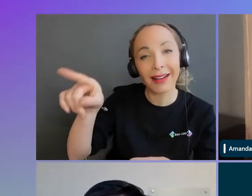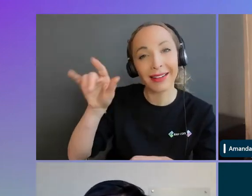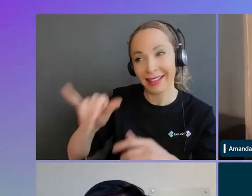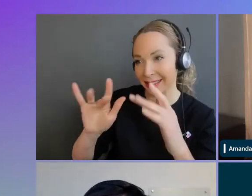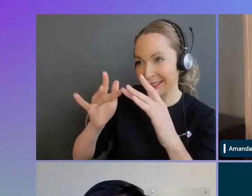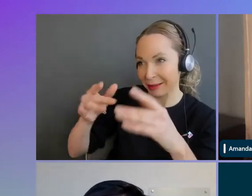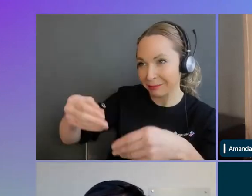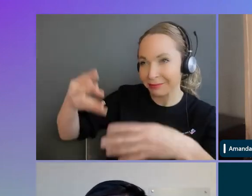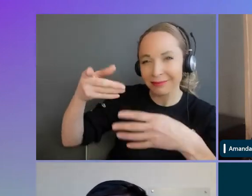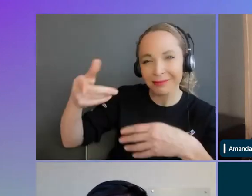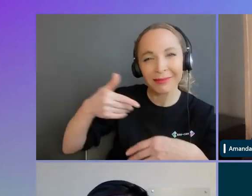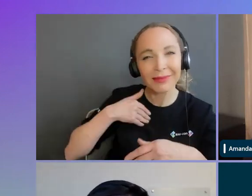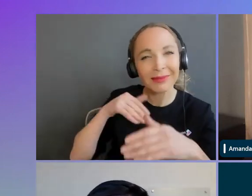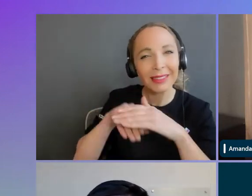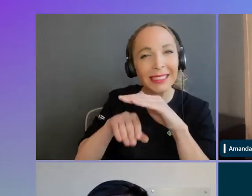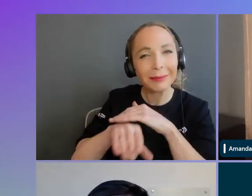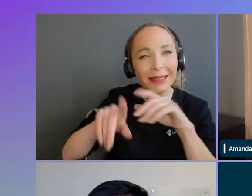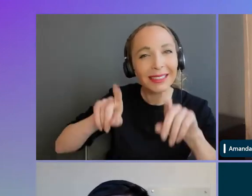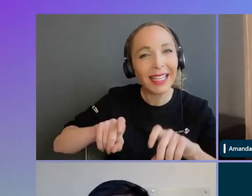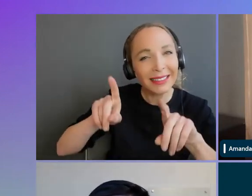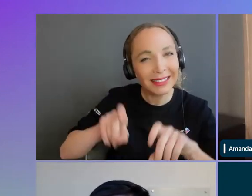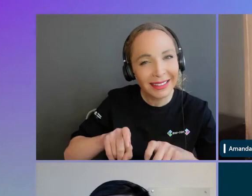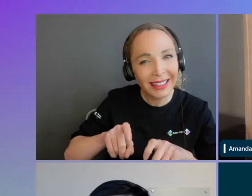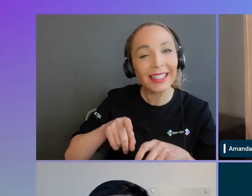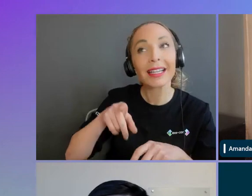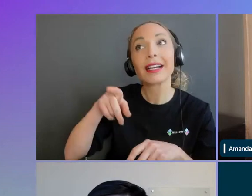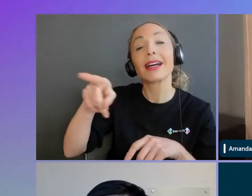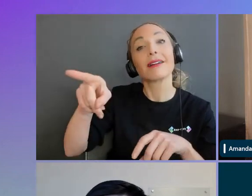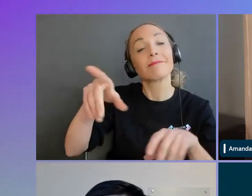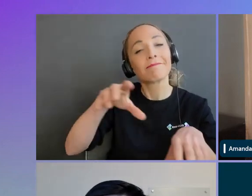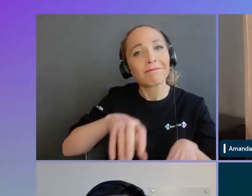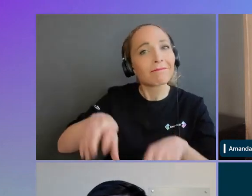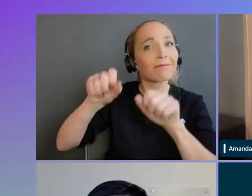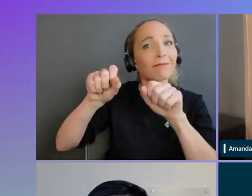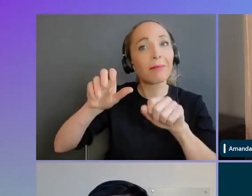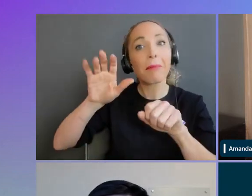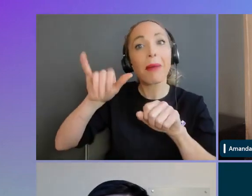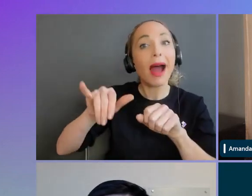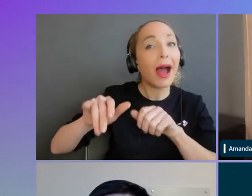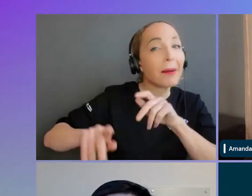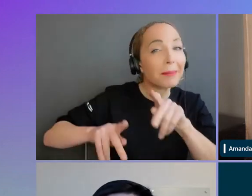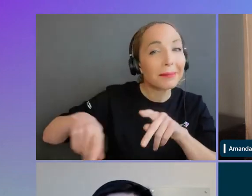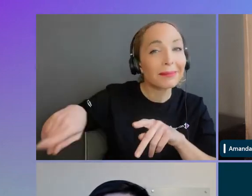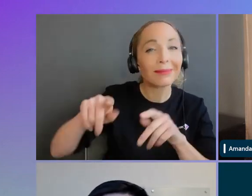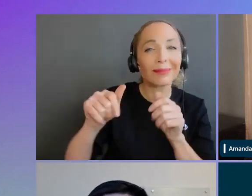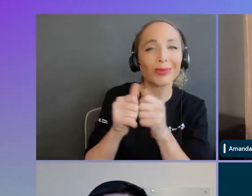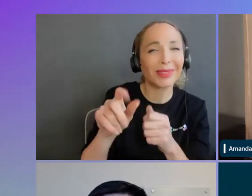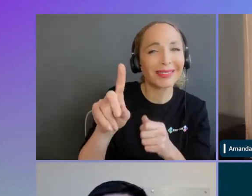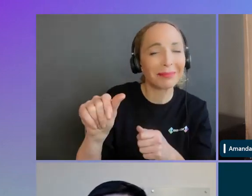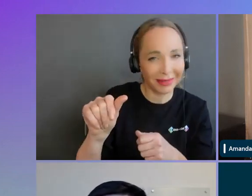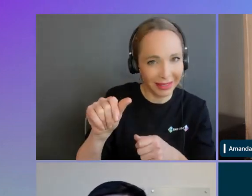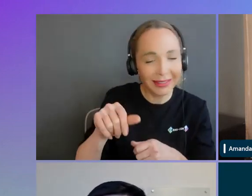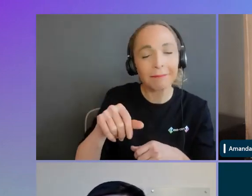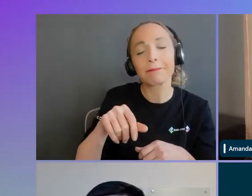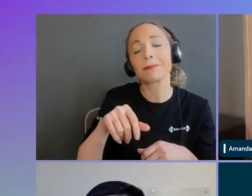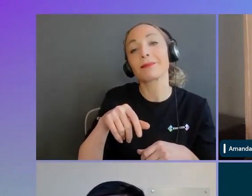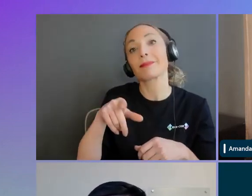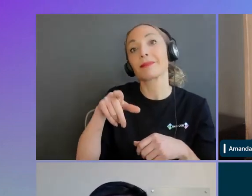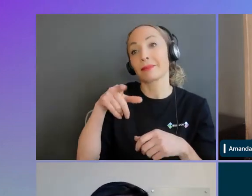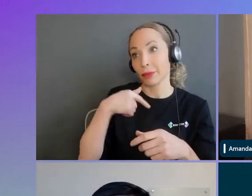by individuals with disabilities . And so this collaboration, it allowed us to actually receive direct feedback from a user,